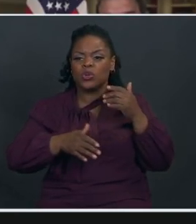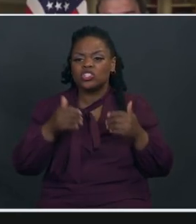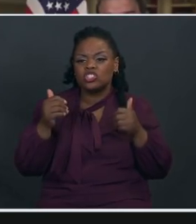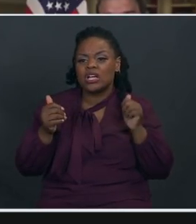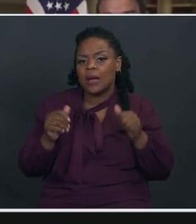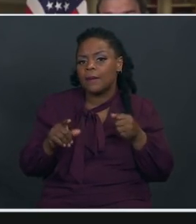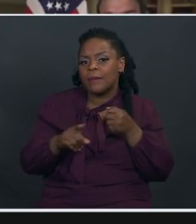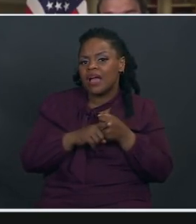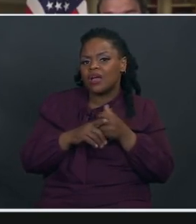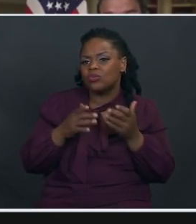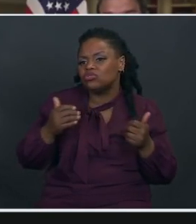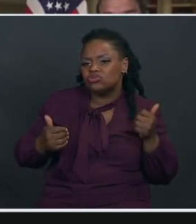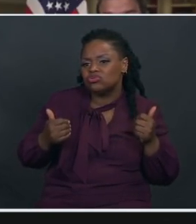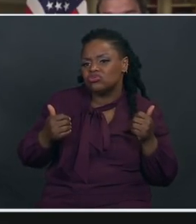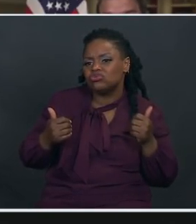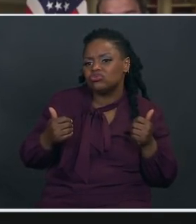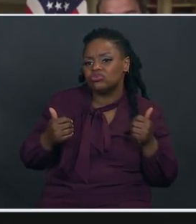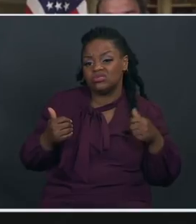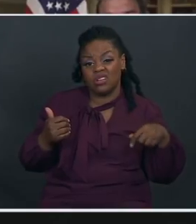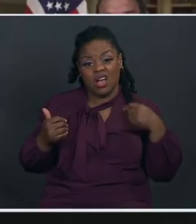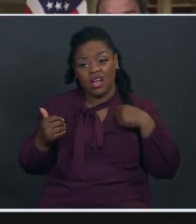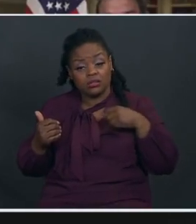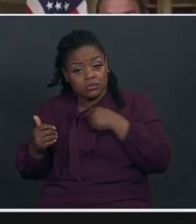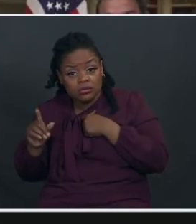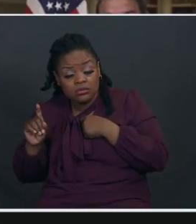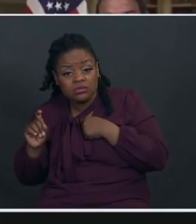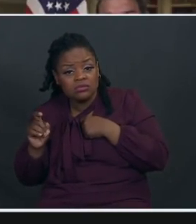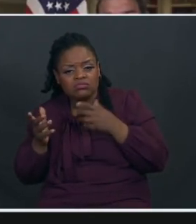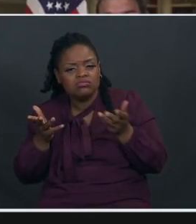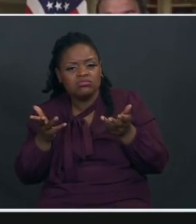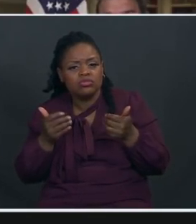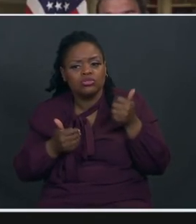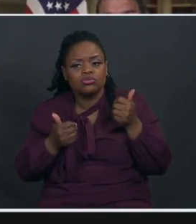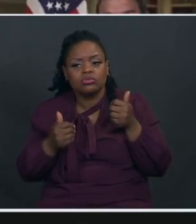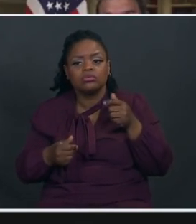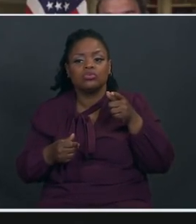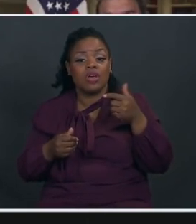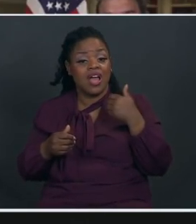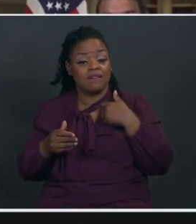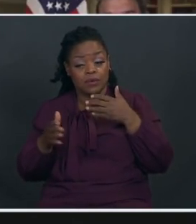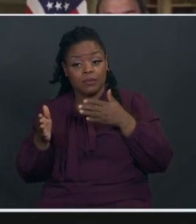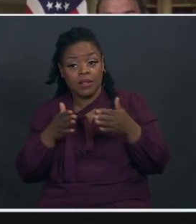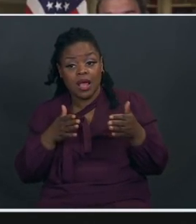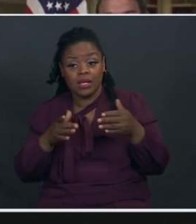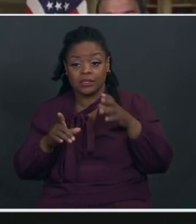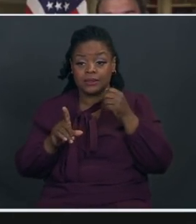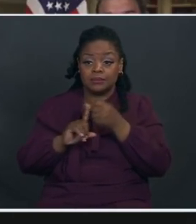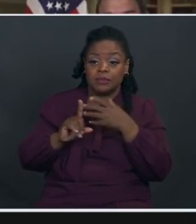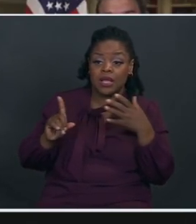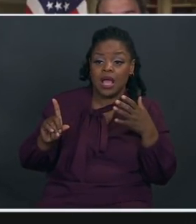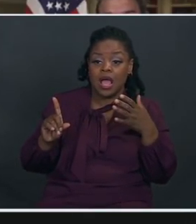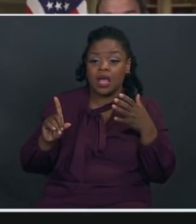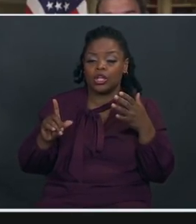and ultimately vaccine immunity. Are there plans to expand on the current sequencing efforts on a national level